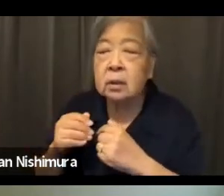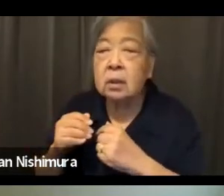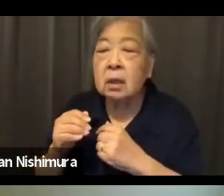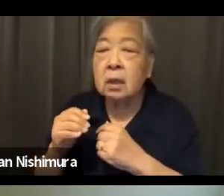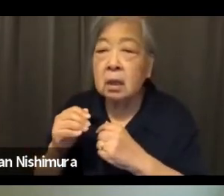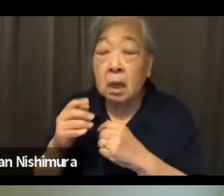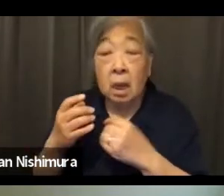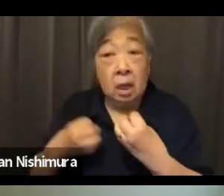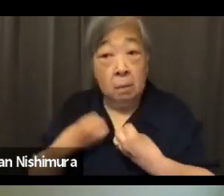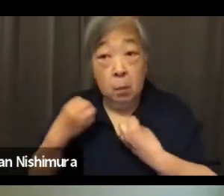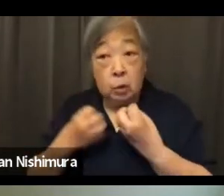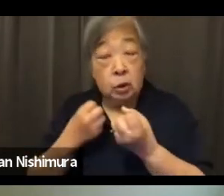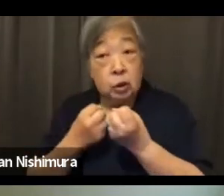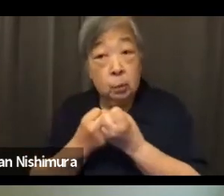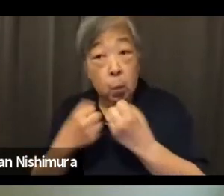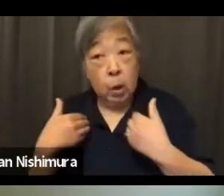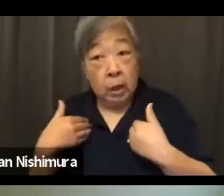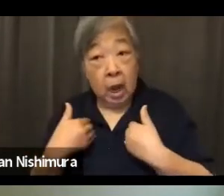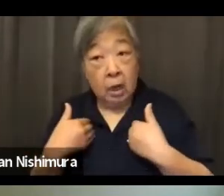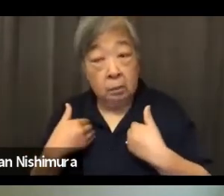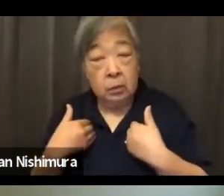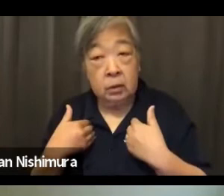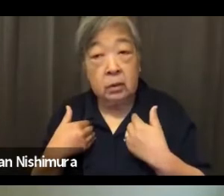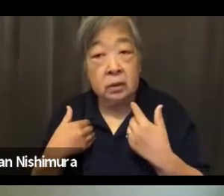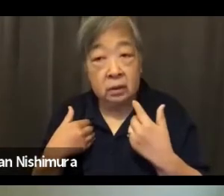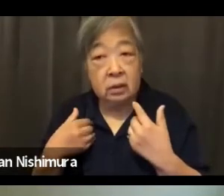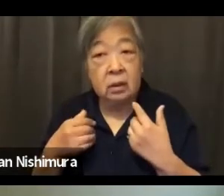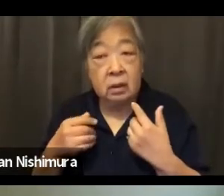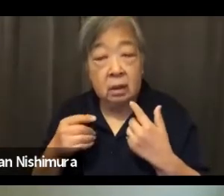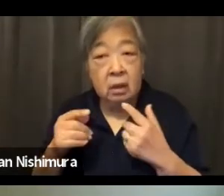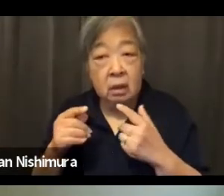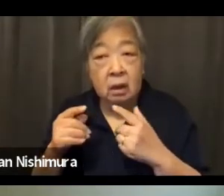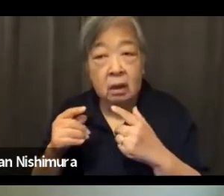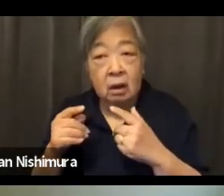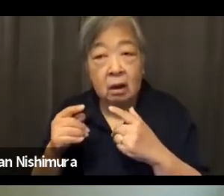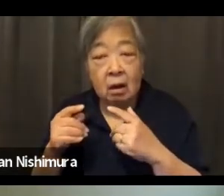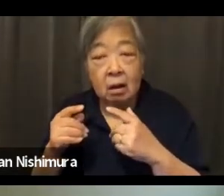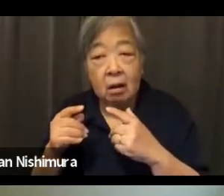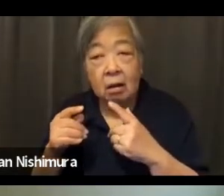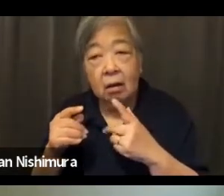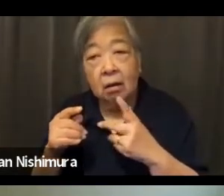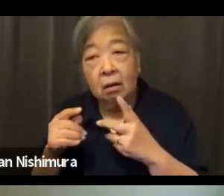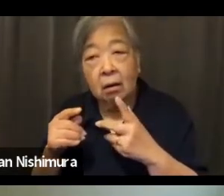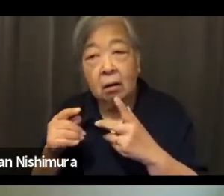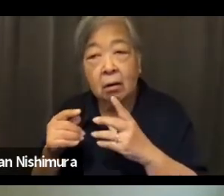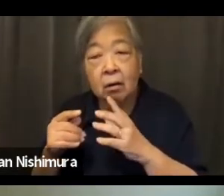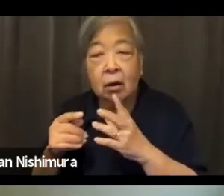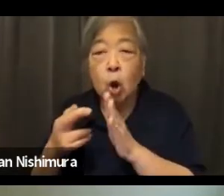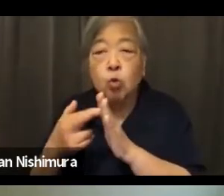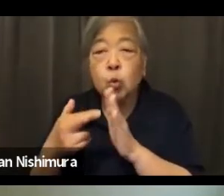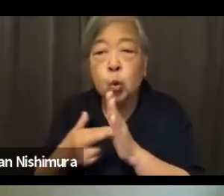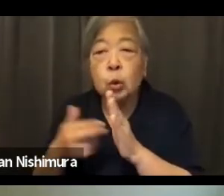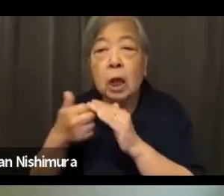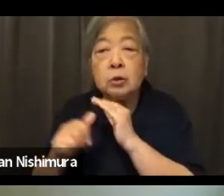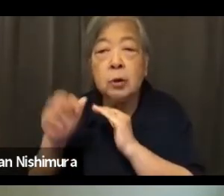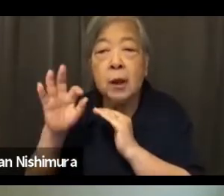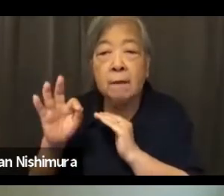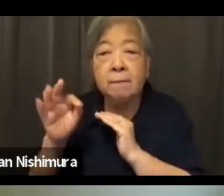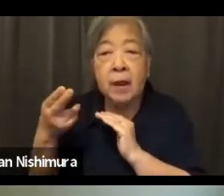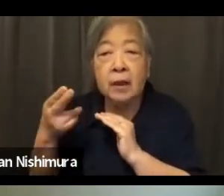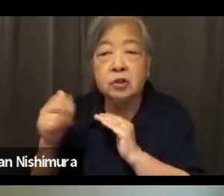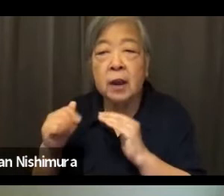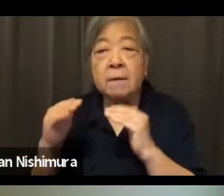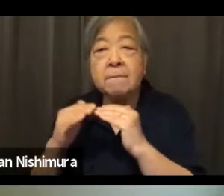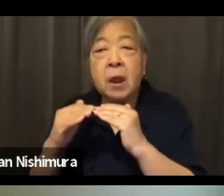support animals are a Fair Housing Act regulation, and they are protected by the Housing by the